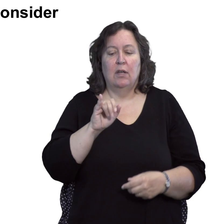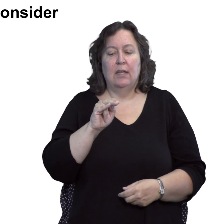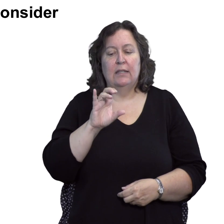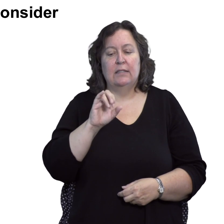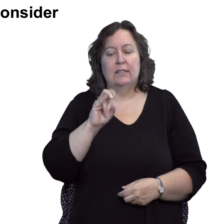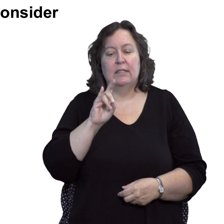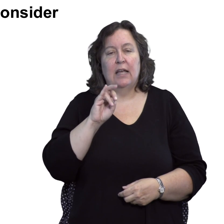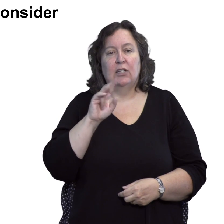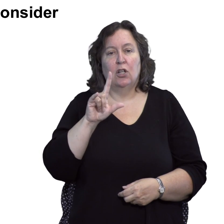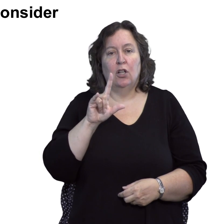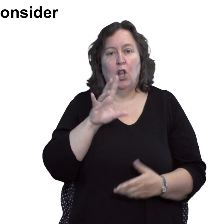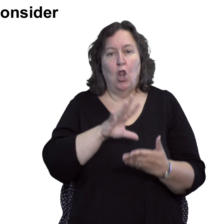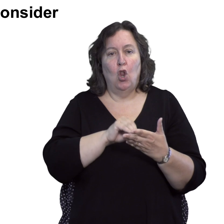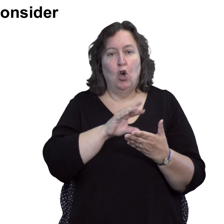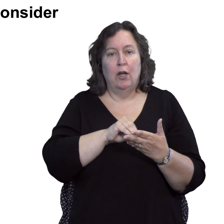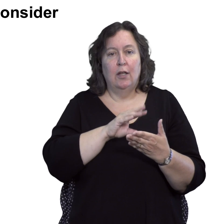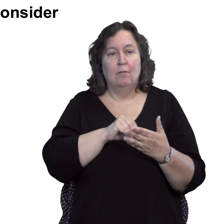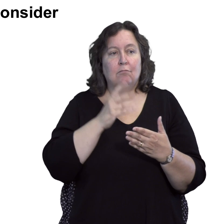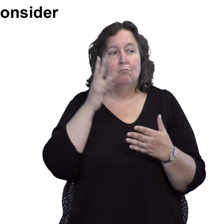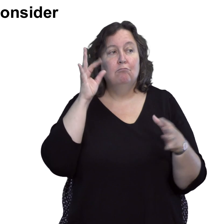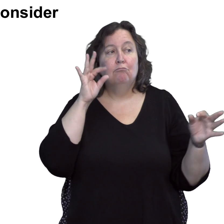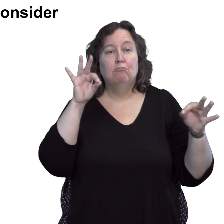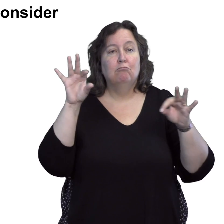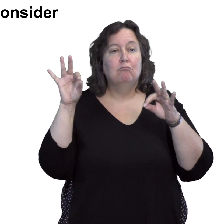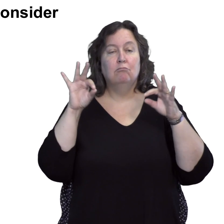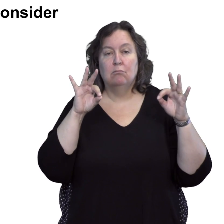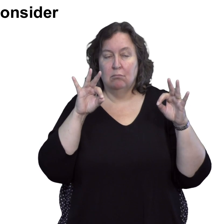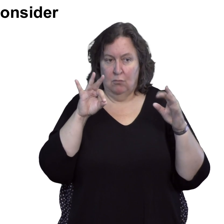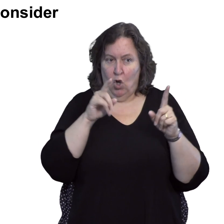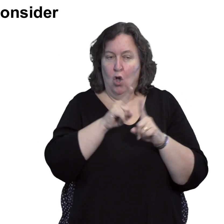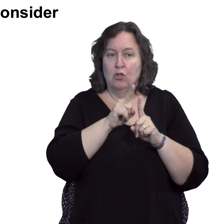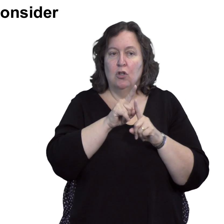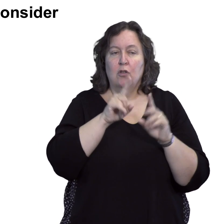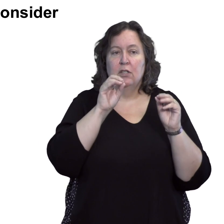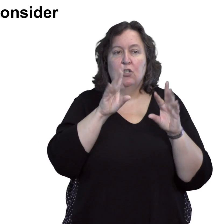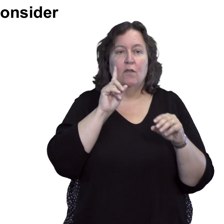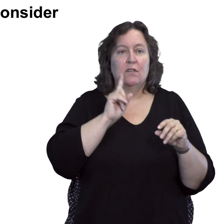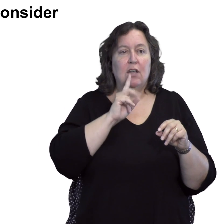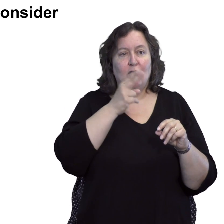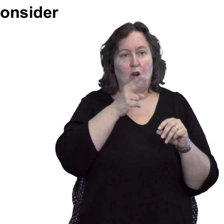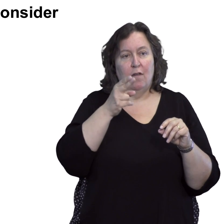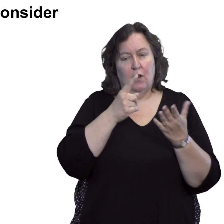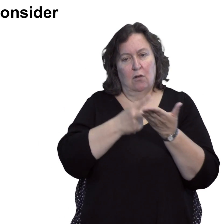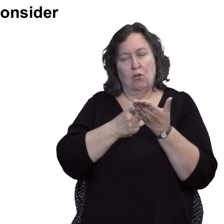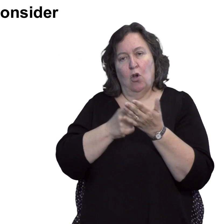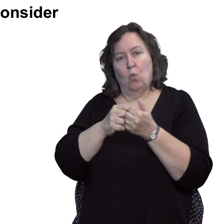This is called incidental learning. They also can consult with teachers who need more information